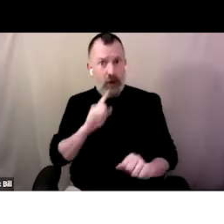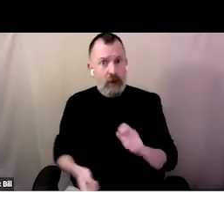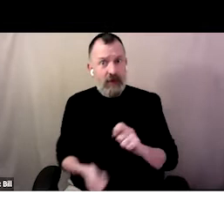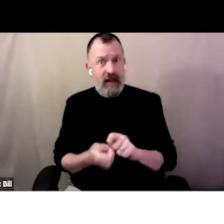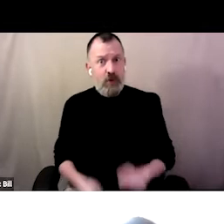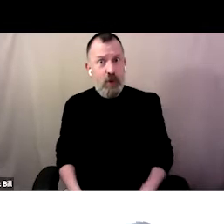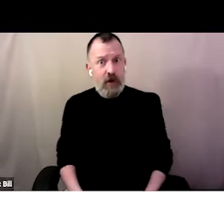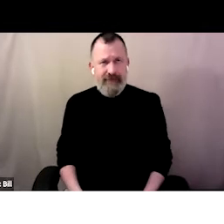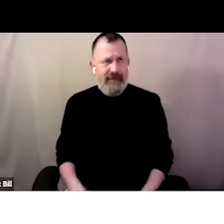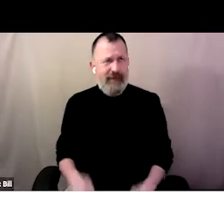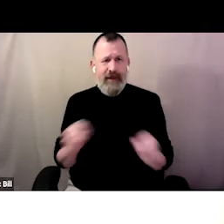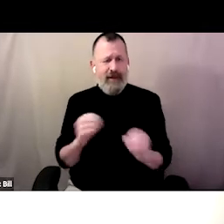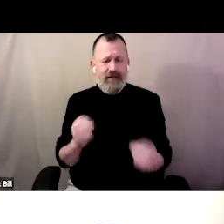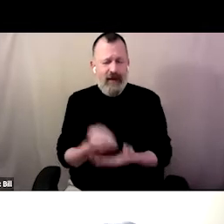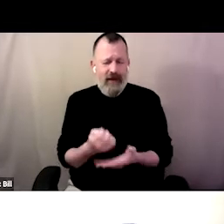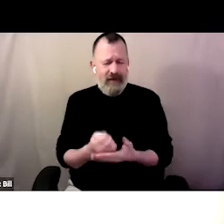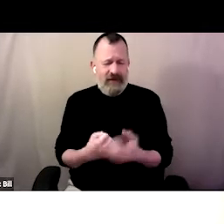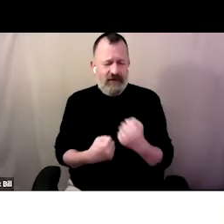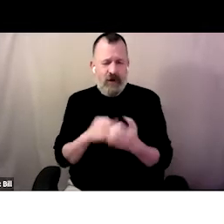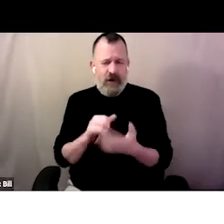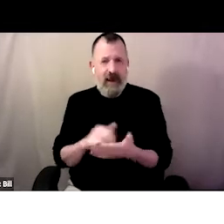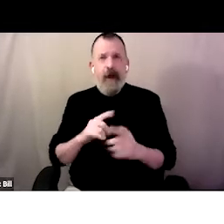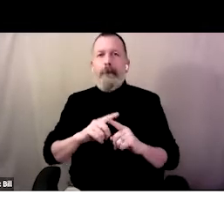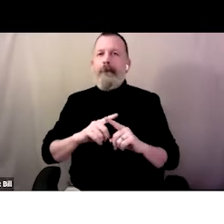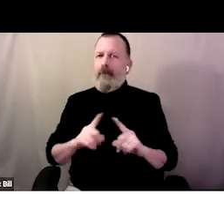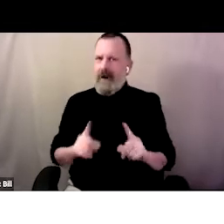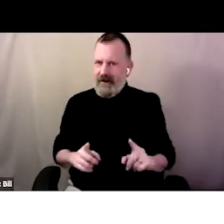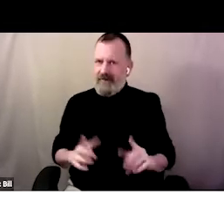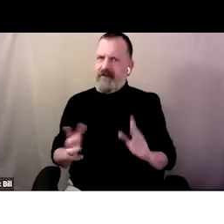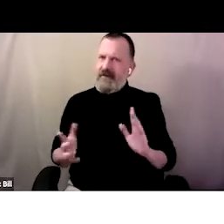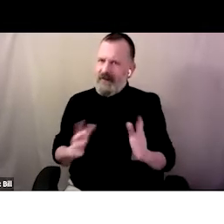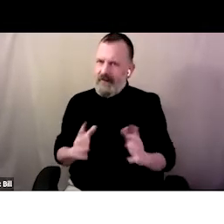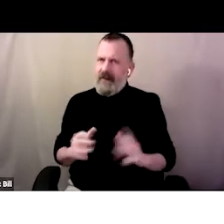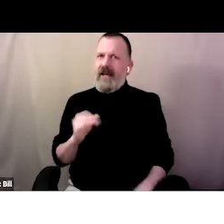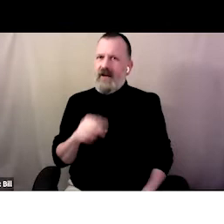no evidence to that. But, you know, let's look at this right if you're involved in a takedown and